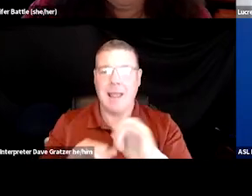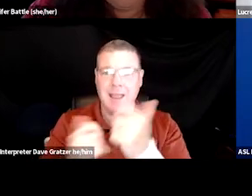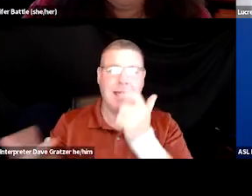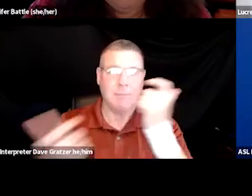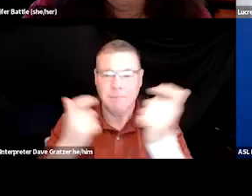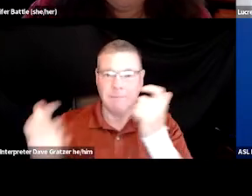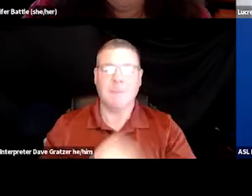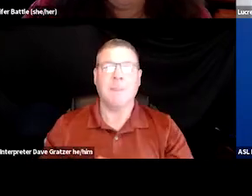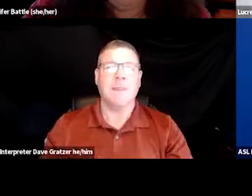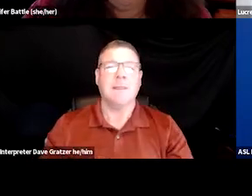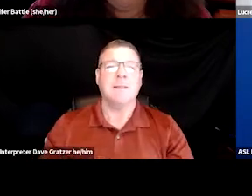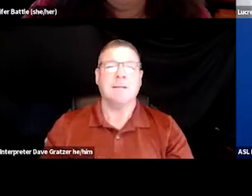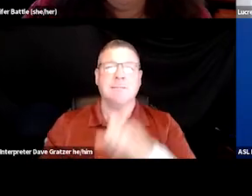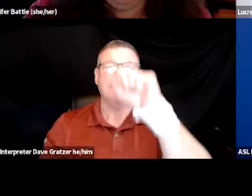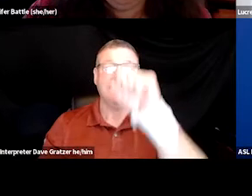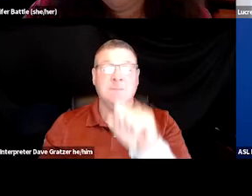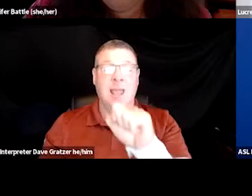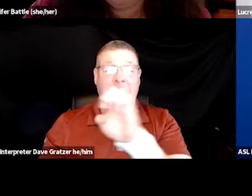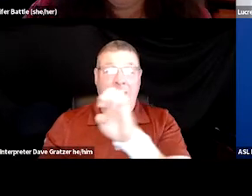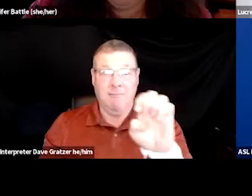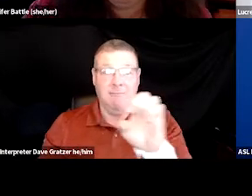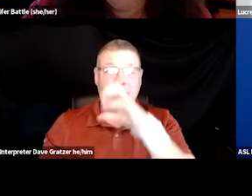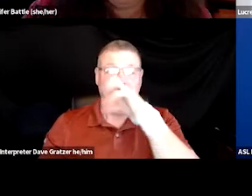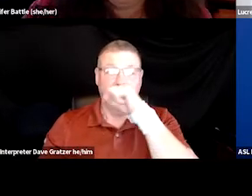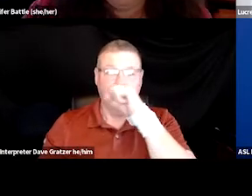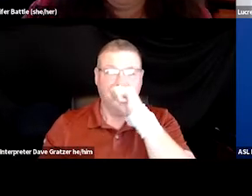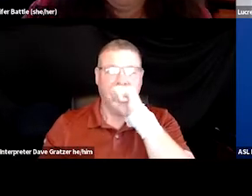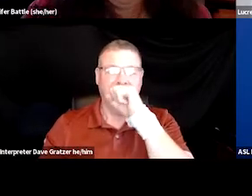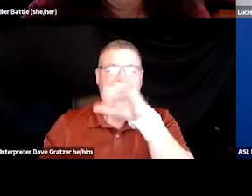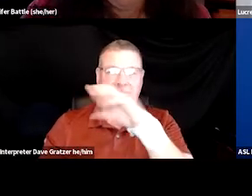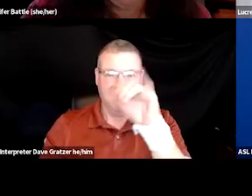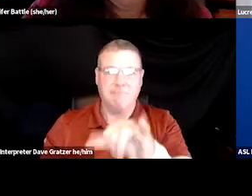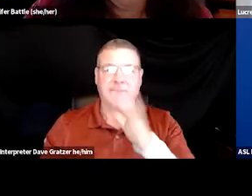This kind of southeast corner there in the orange, that's my region.